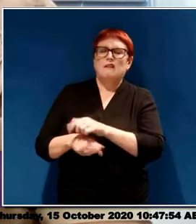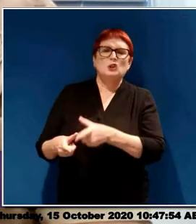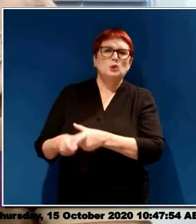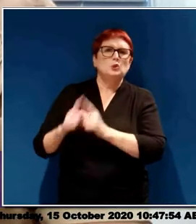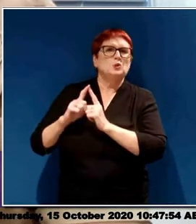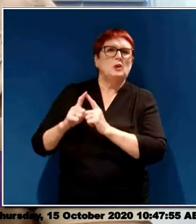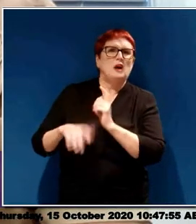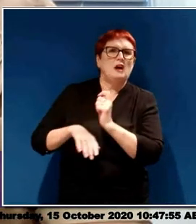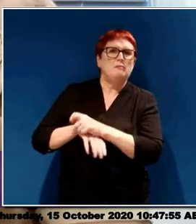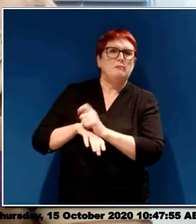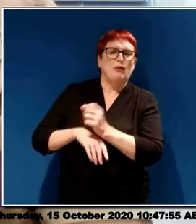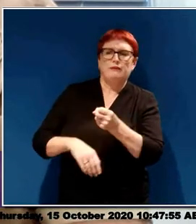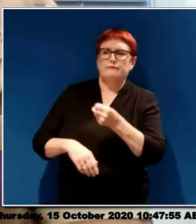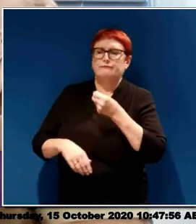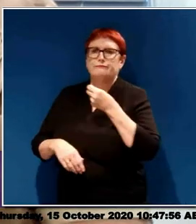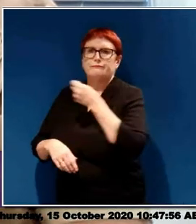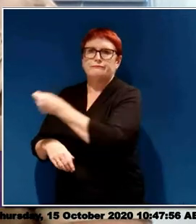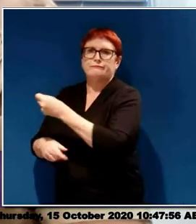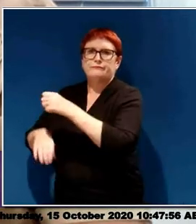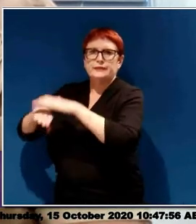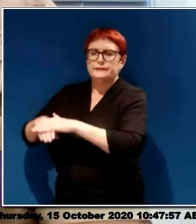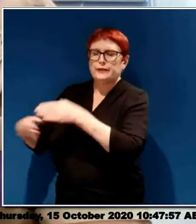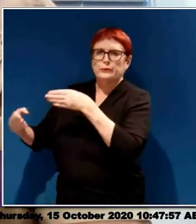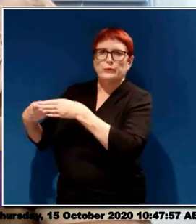And how was he reacting to school by this stage?